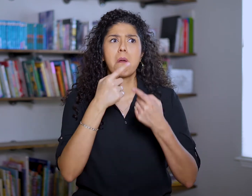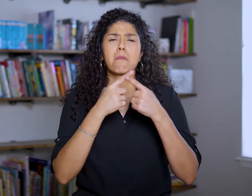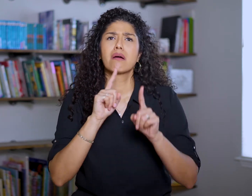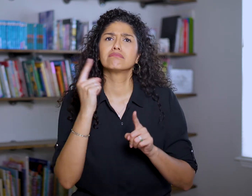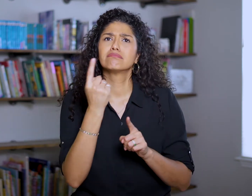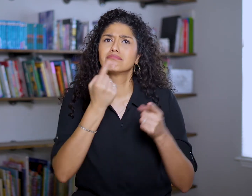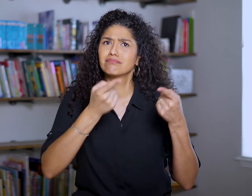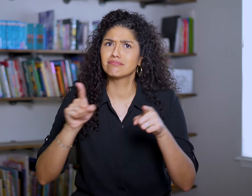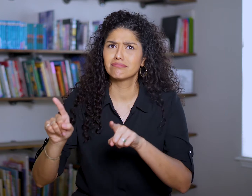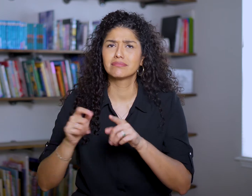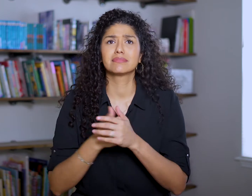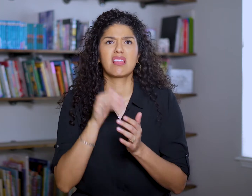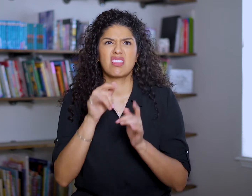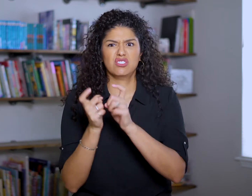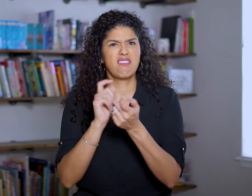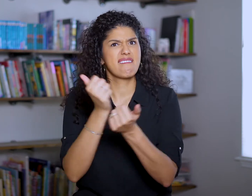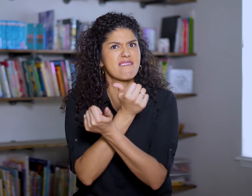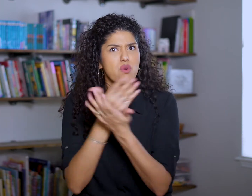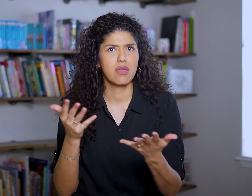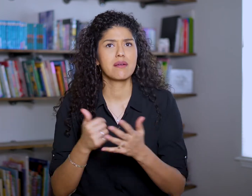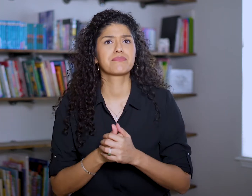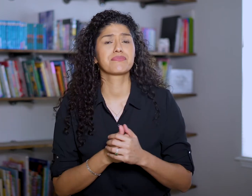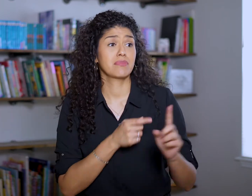But then something happens that shifts everything: